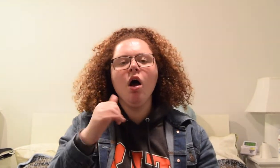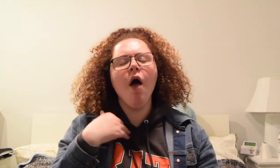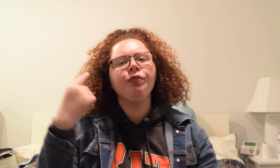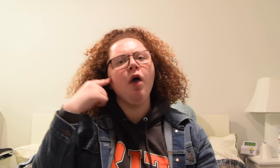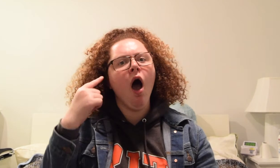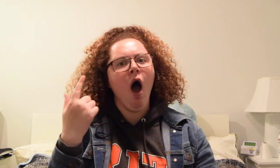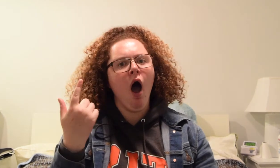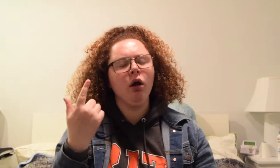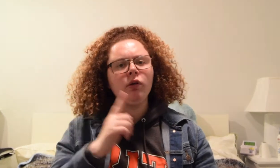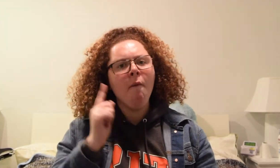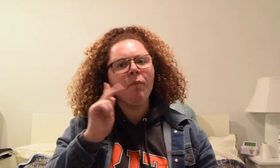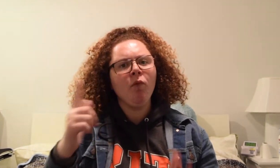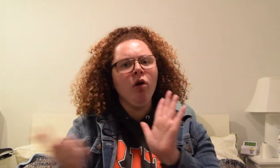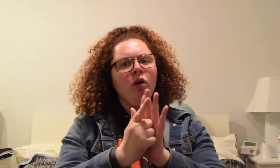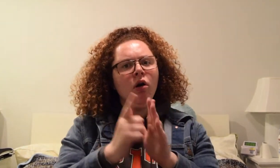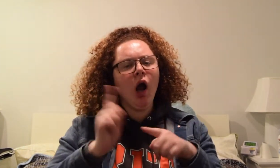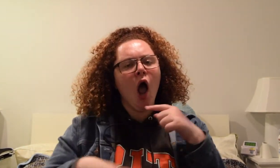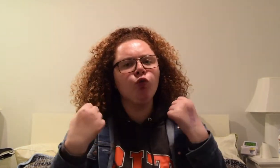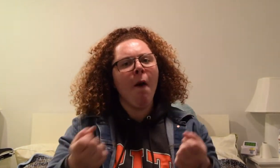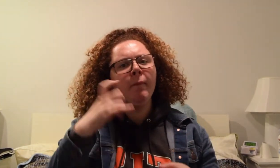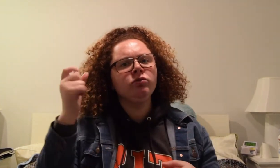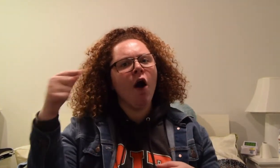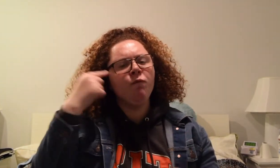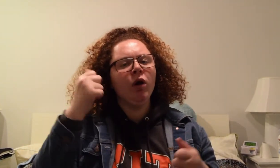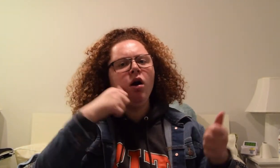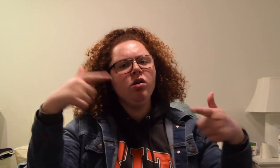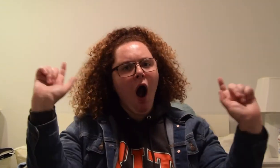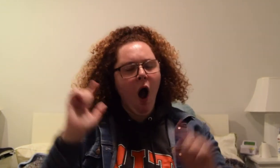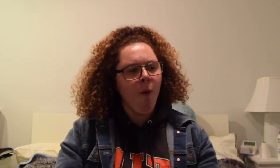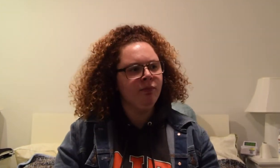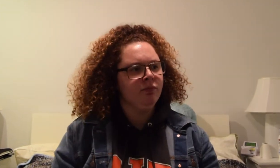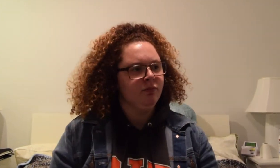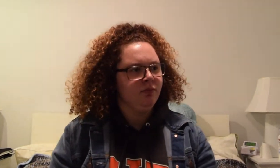"I thought deaf people were banned from driving because the government didn't allow"